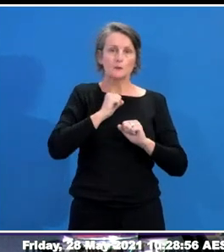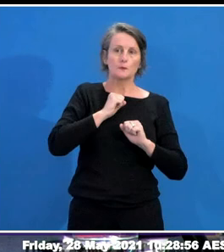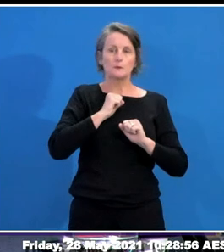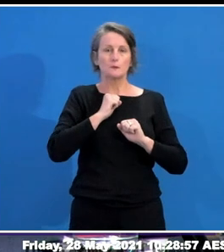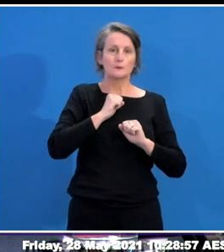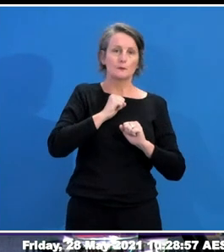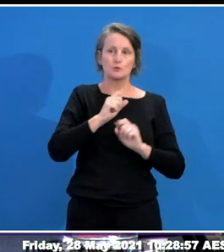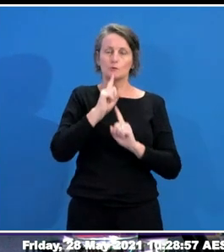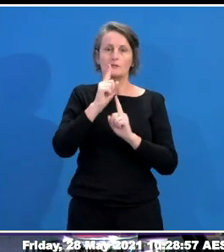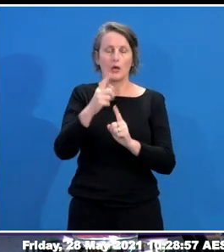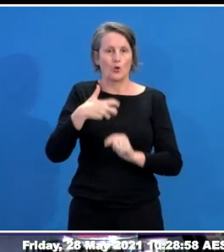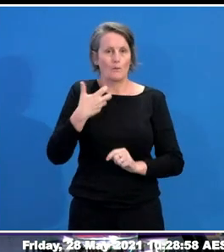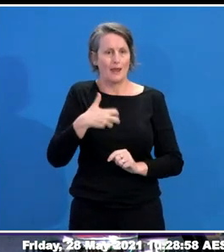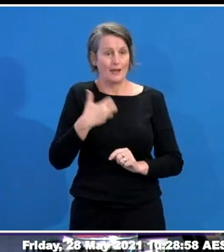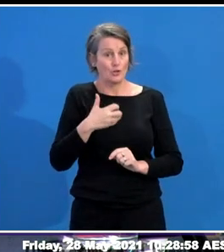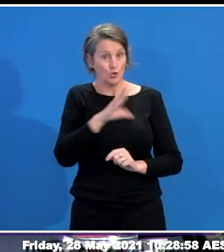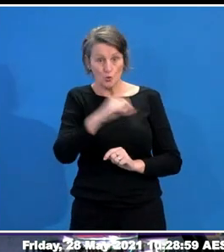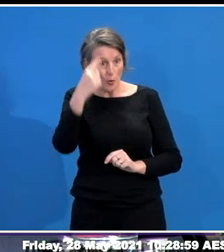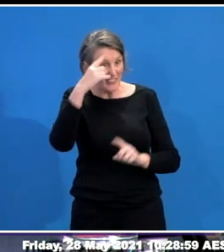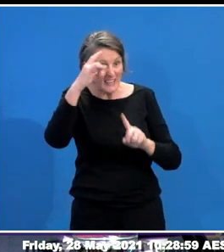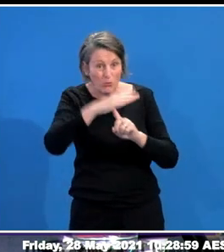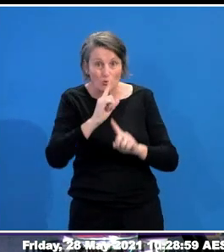You didn't think that was important to report to the Board?